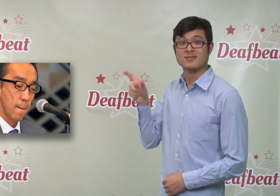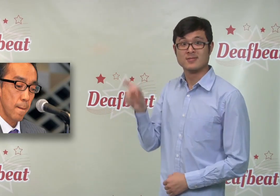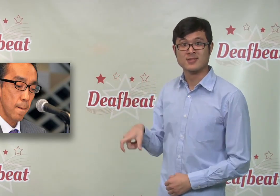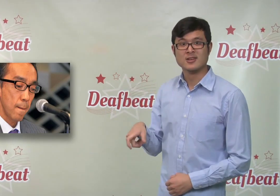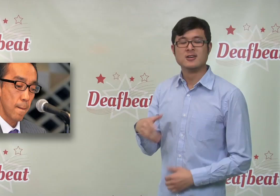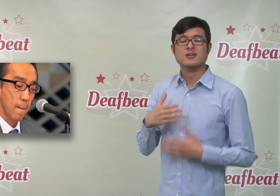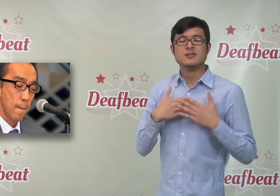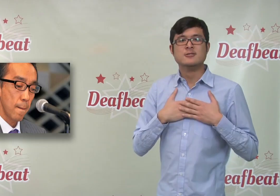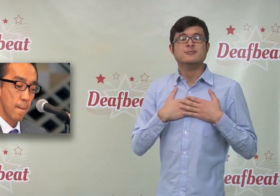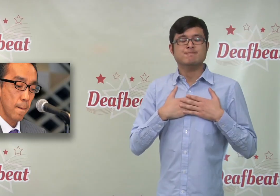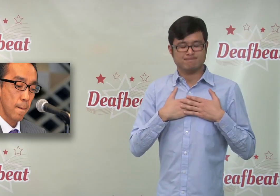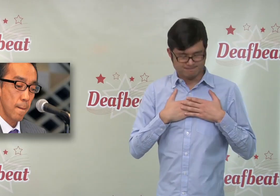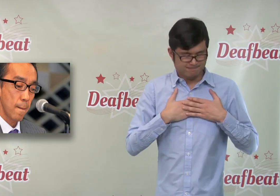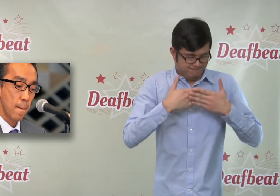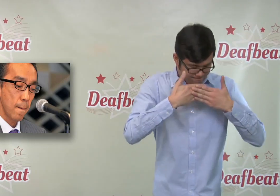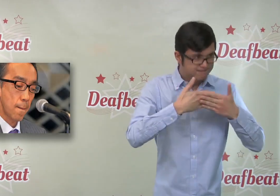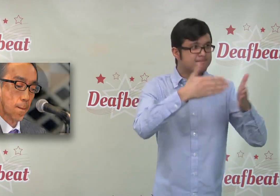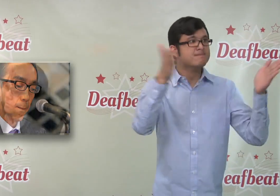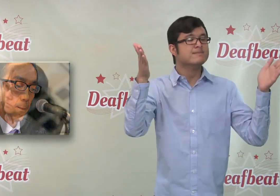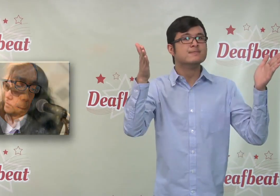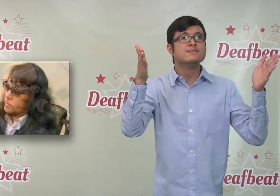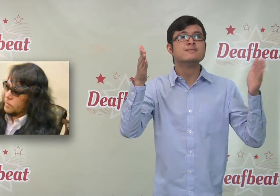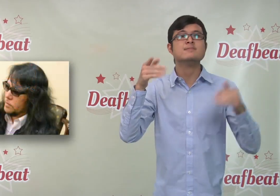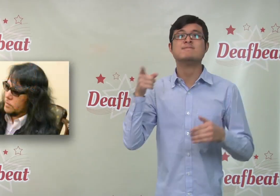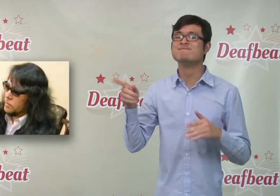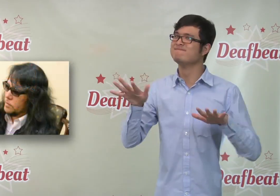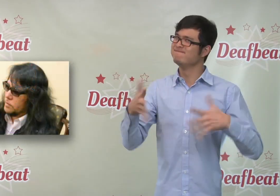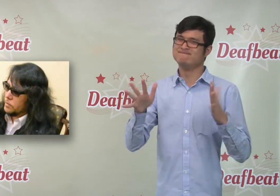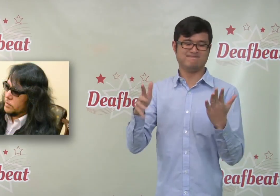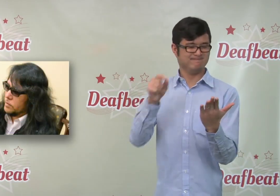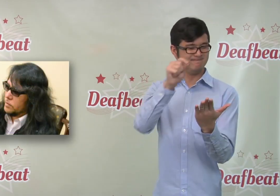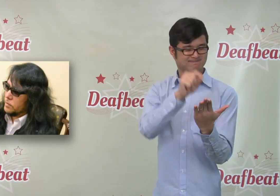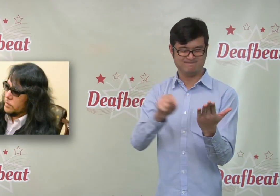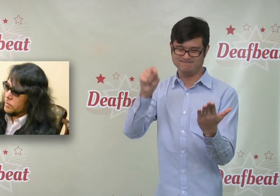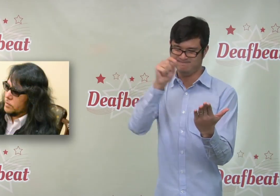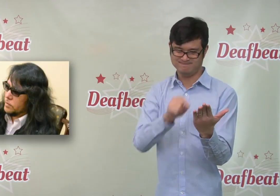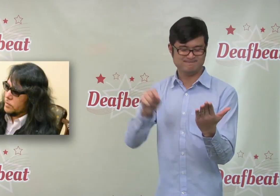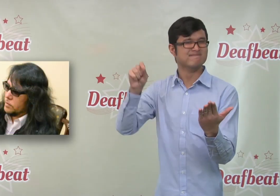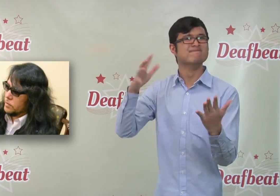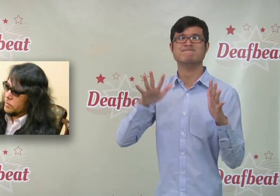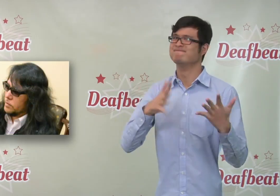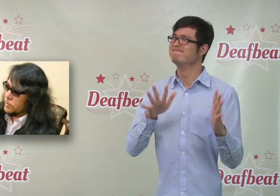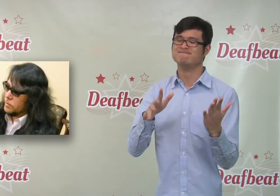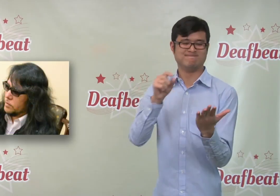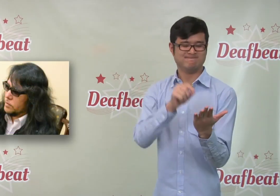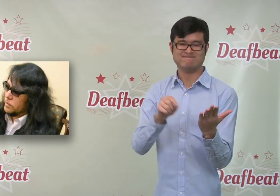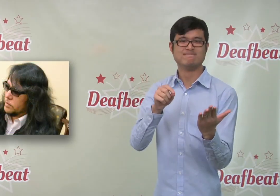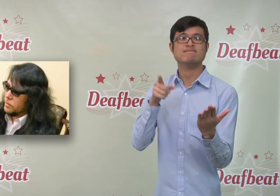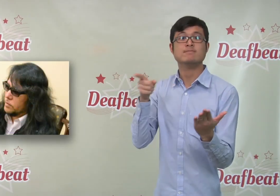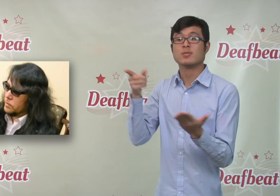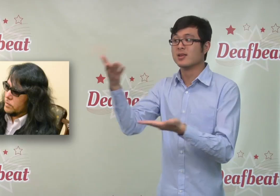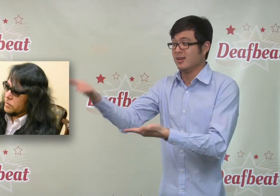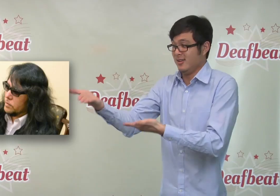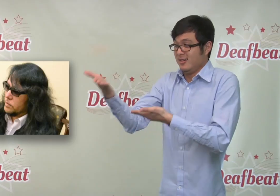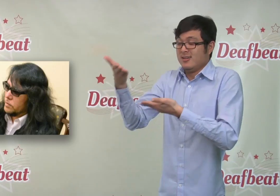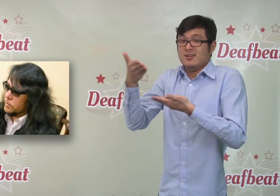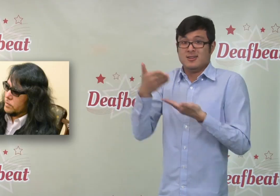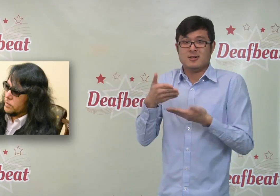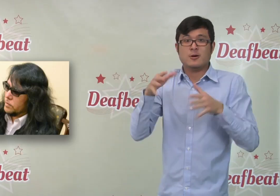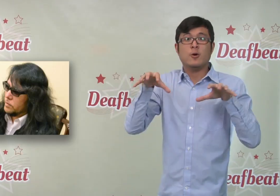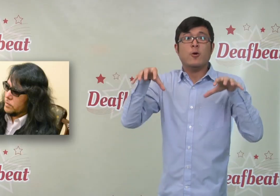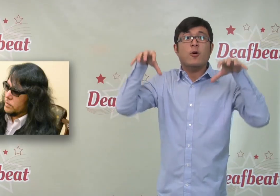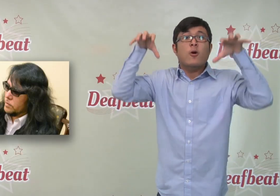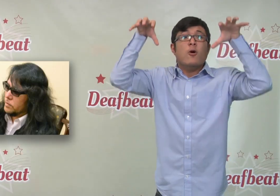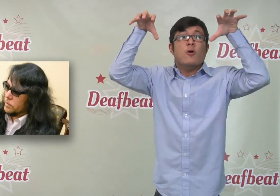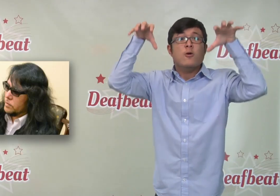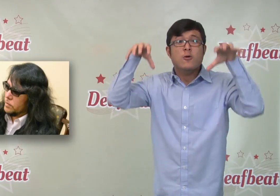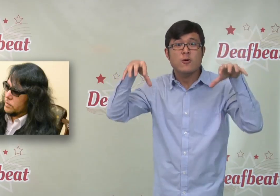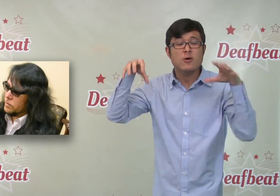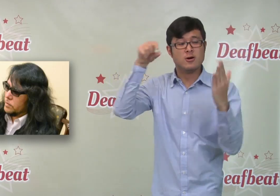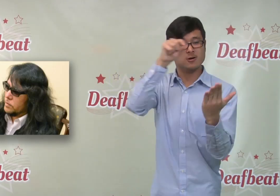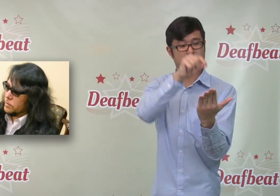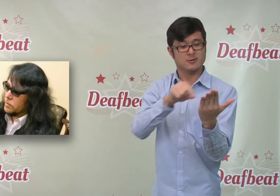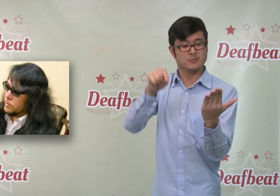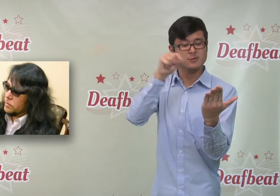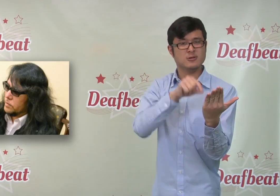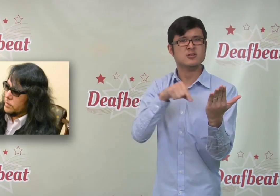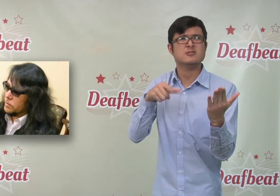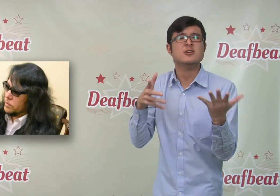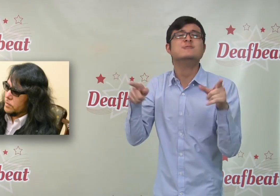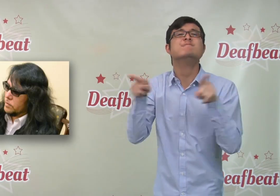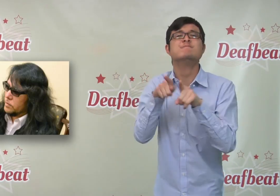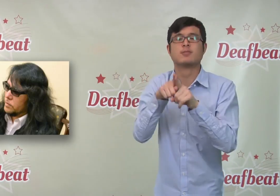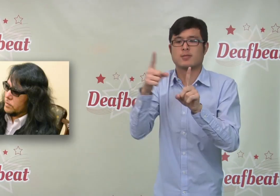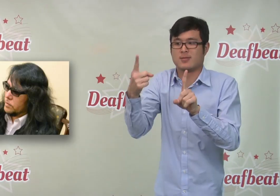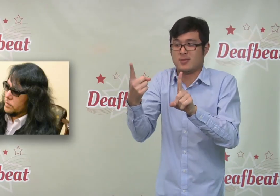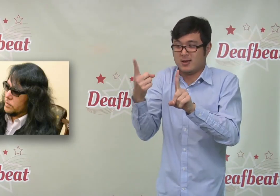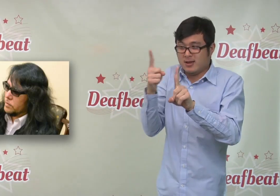for him as he couldn’t write sheet music.